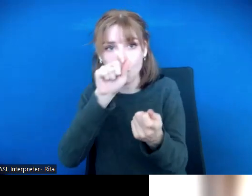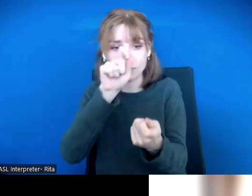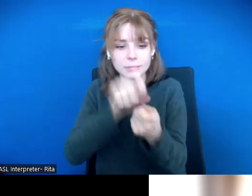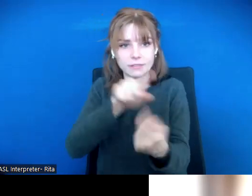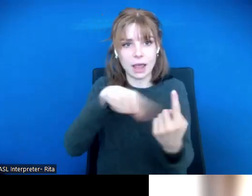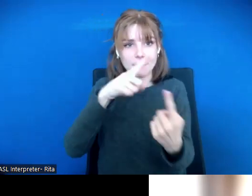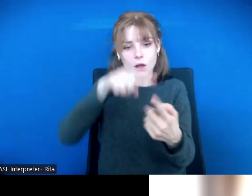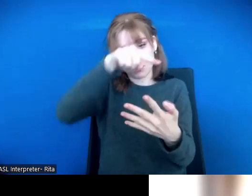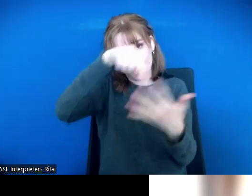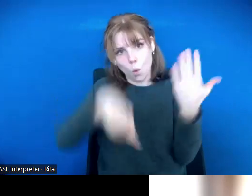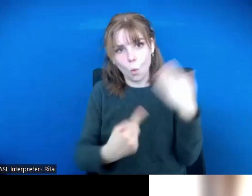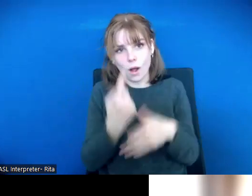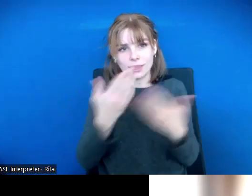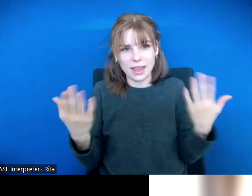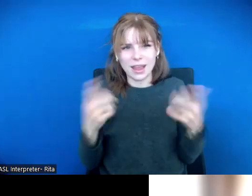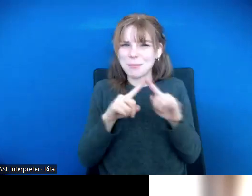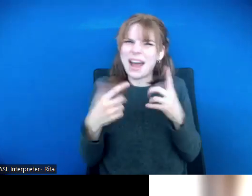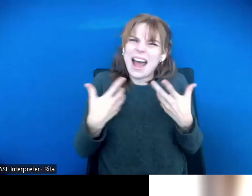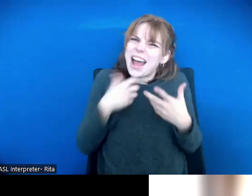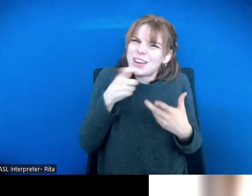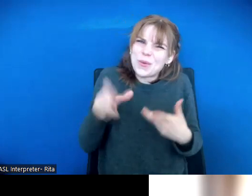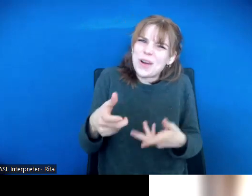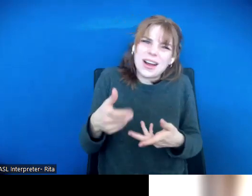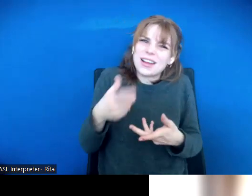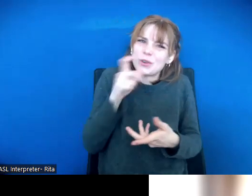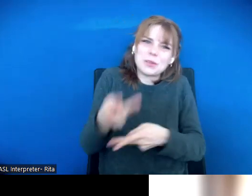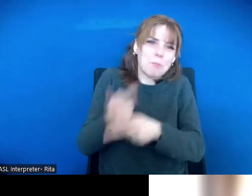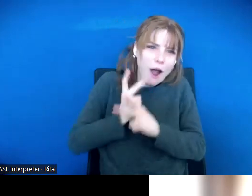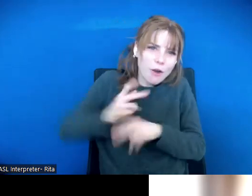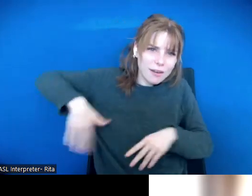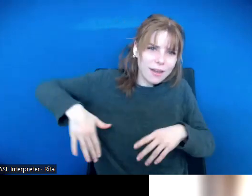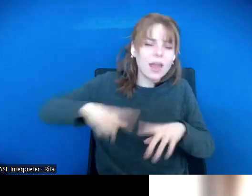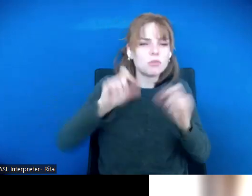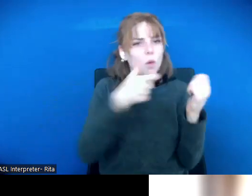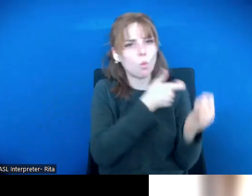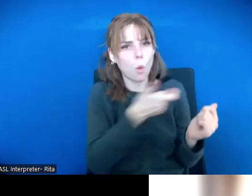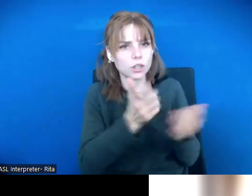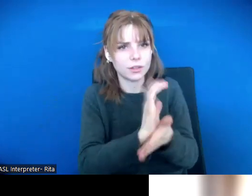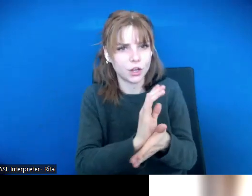a different topic. And we're looking for recommendations. This is going to be going on through the end of next summer. Additionally, we are creating sort informational videos on specific devices. So, if there's something that you want to learn more about, but